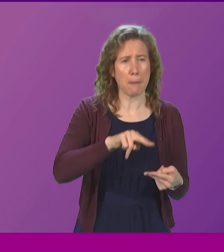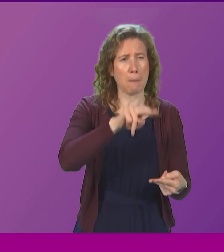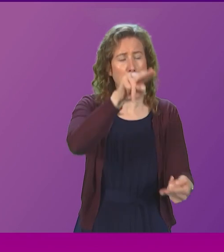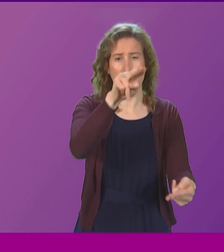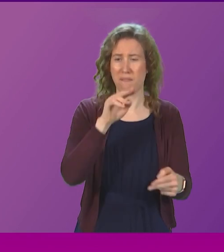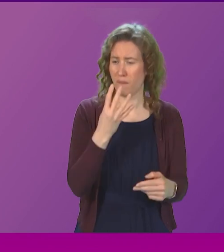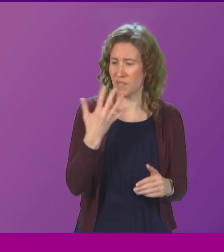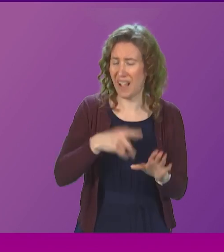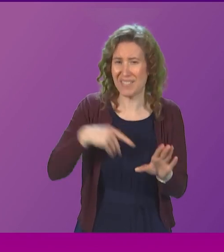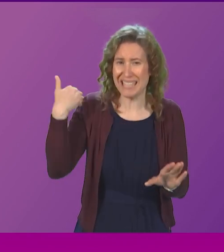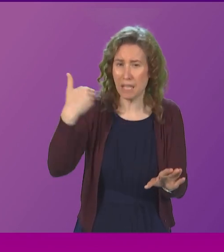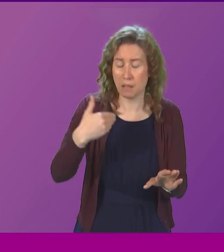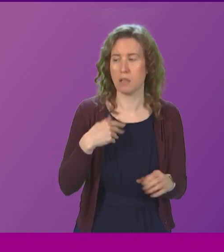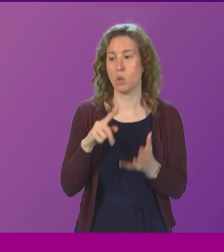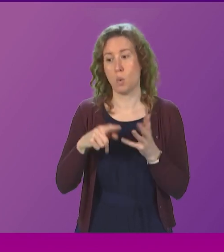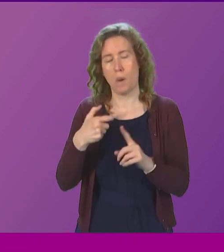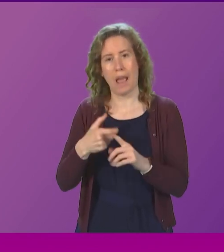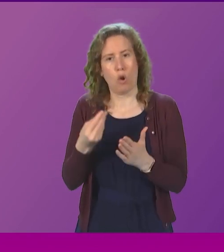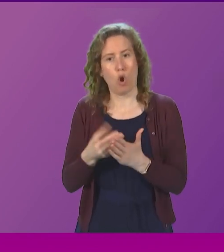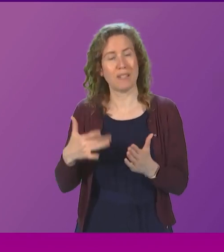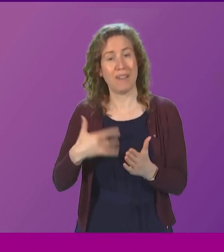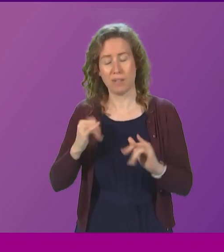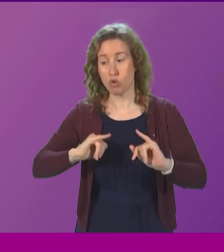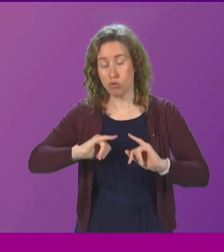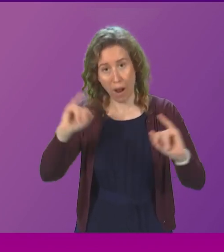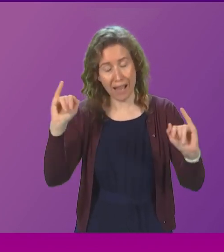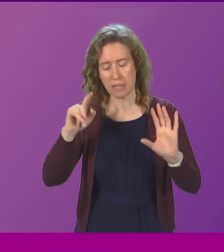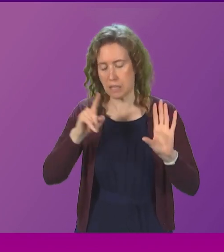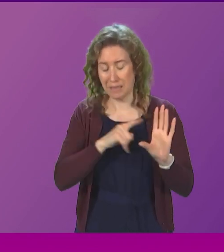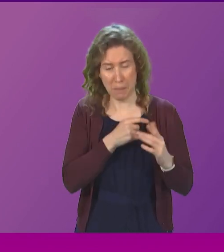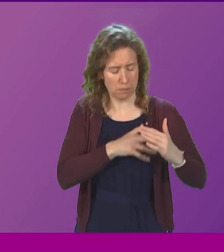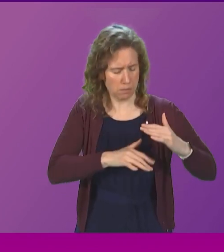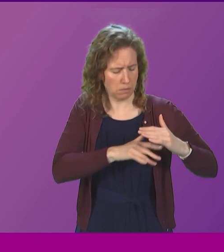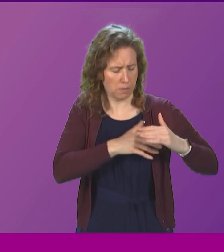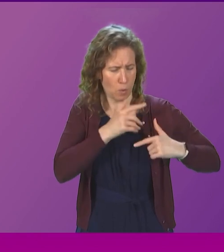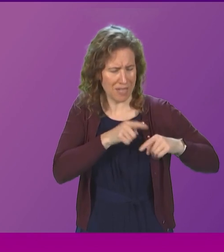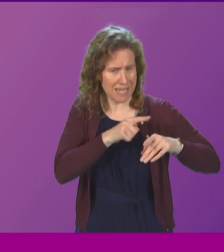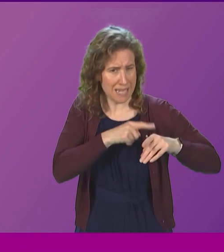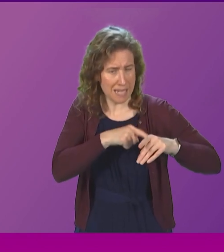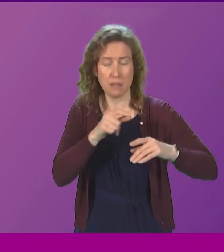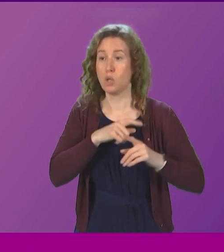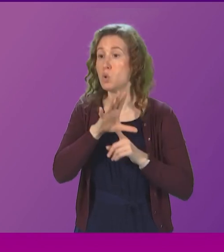The United Kingdom cost of living crisis has been years in the making, with Tory austerity,